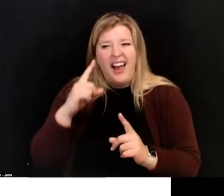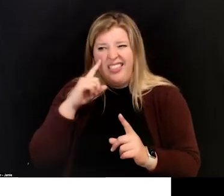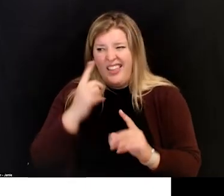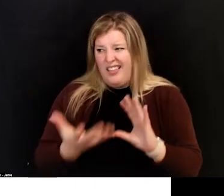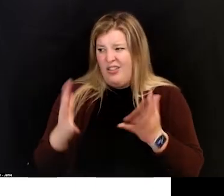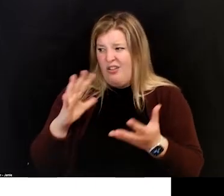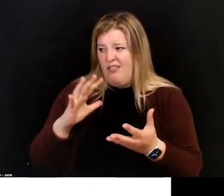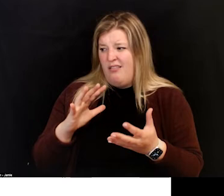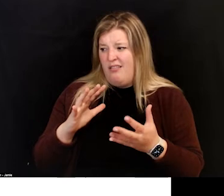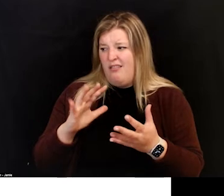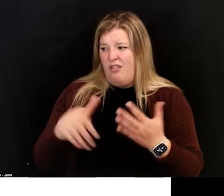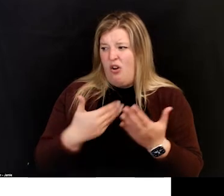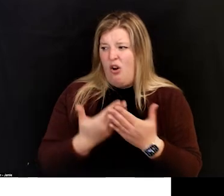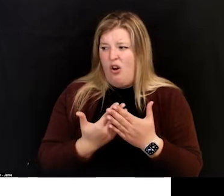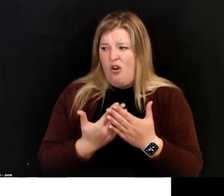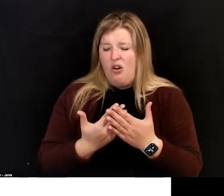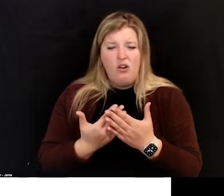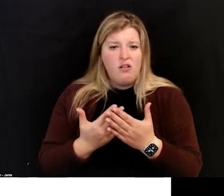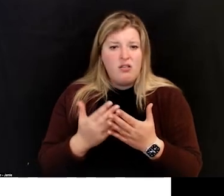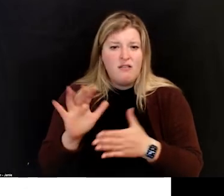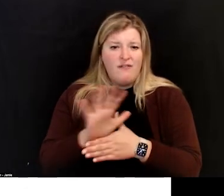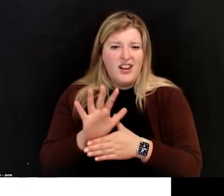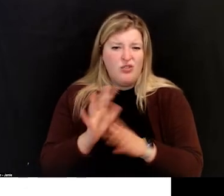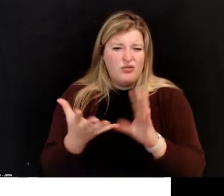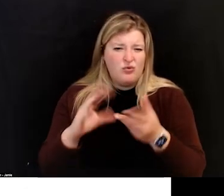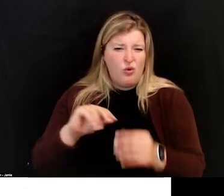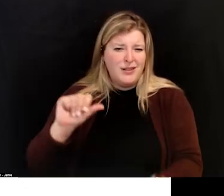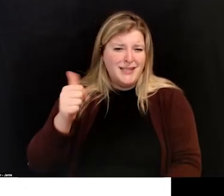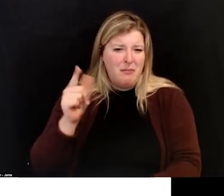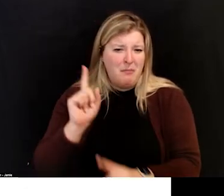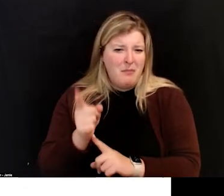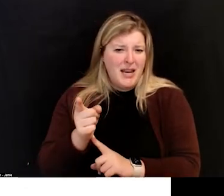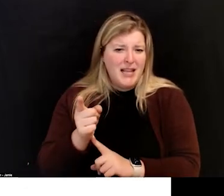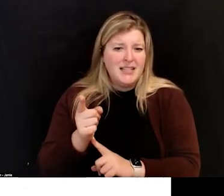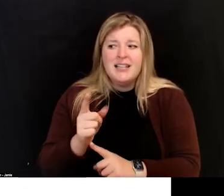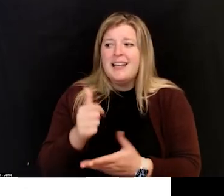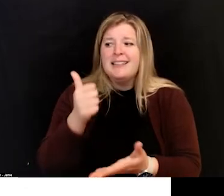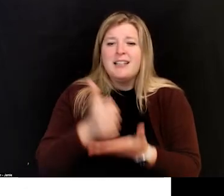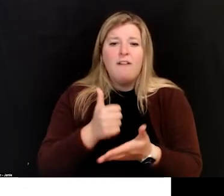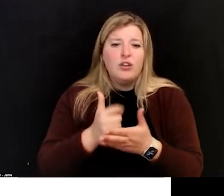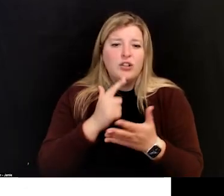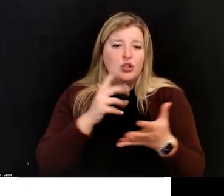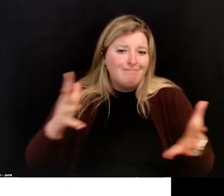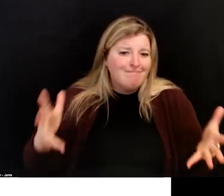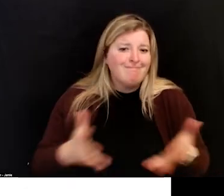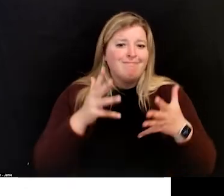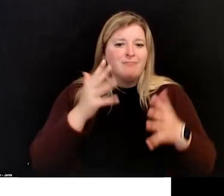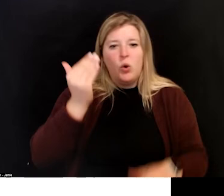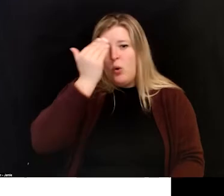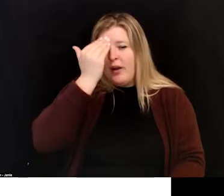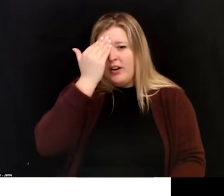And they really are helpful for both raising awareness and just getting people started in understanding this.